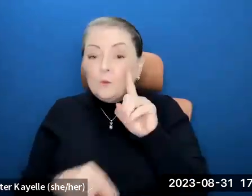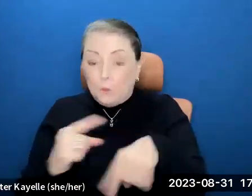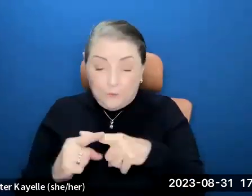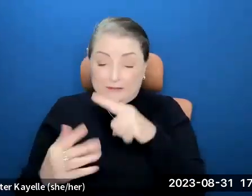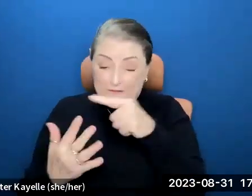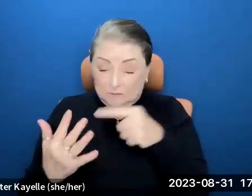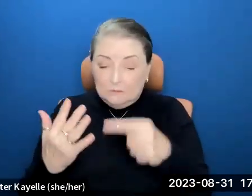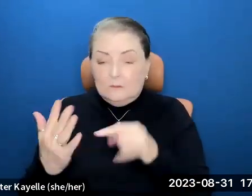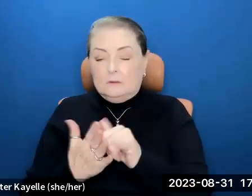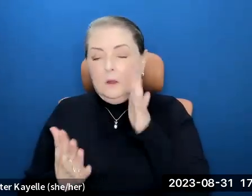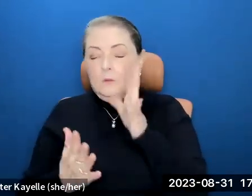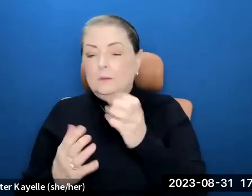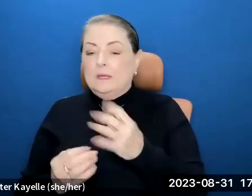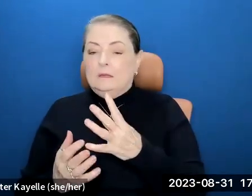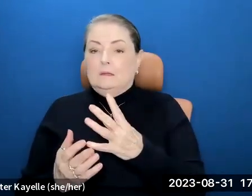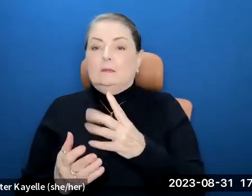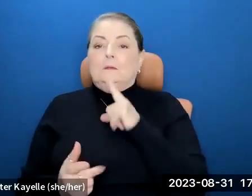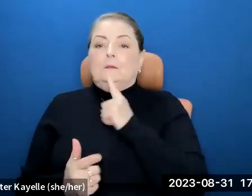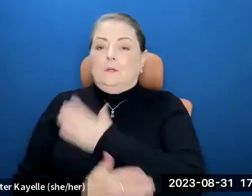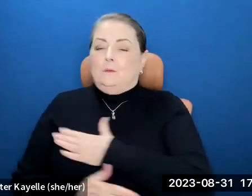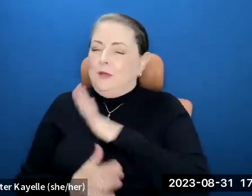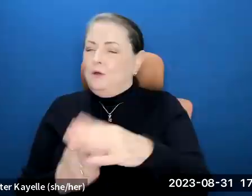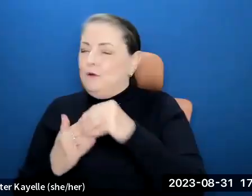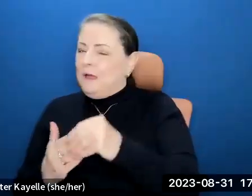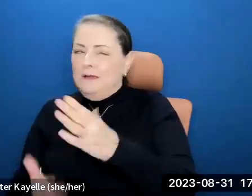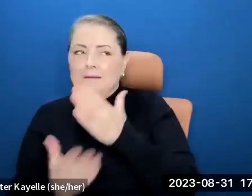that would be useful for us I really appreciate your guidance on it thank you sure you're welcome